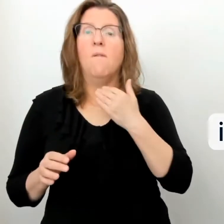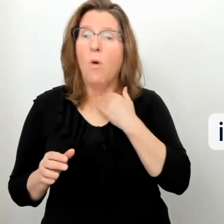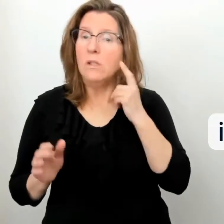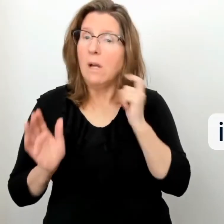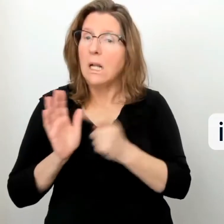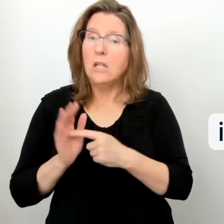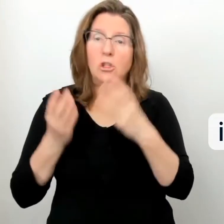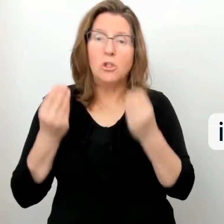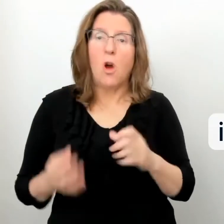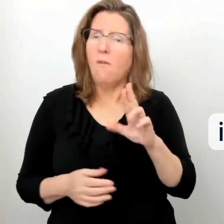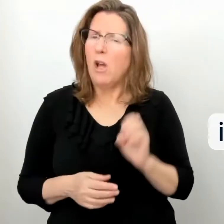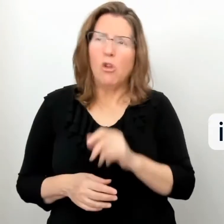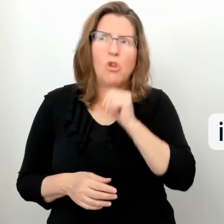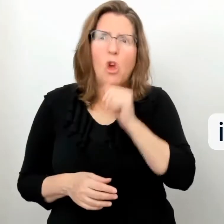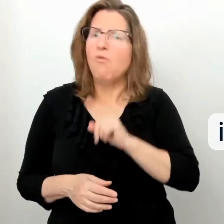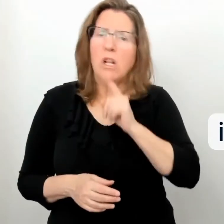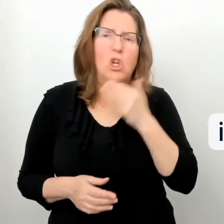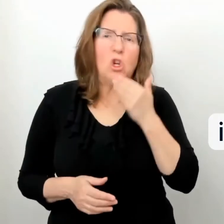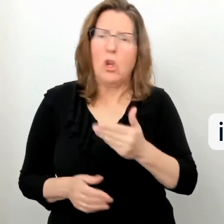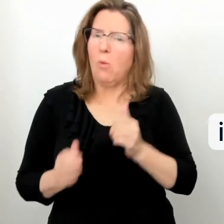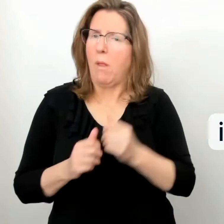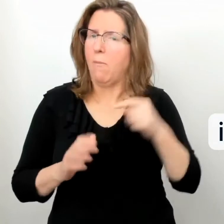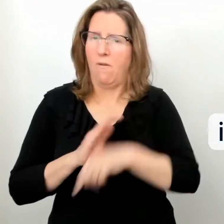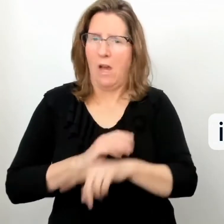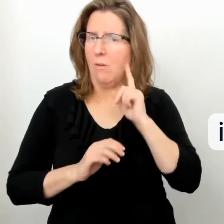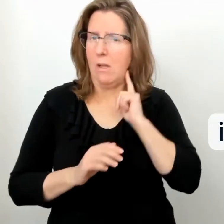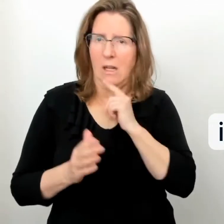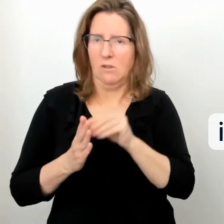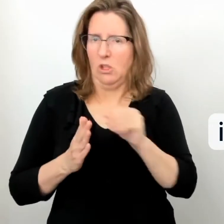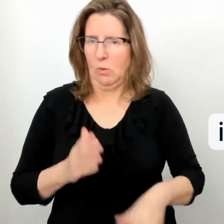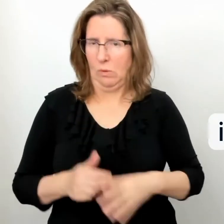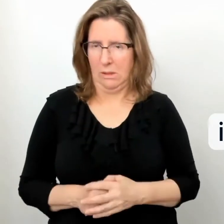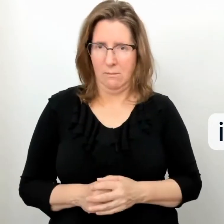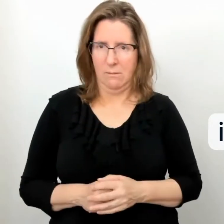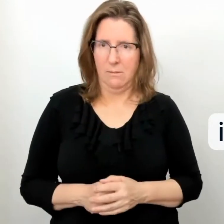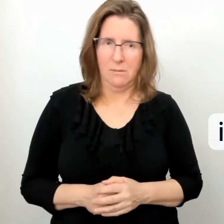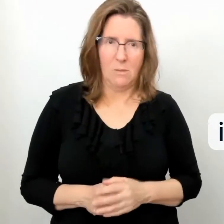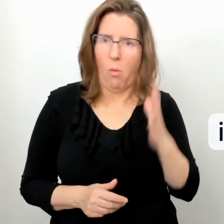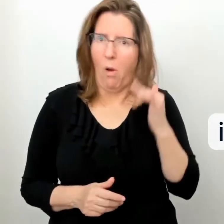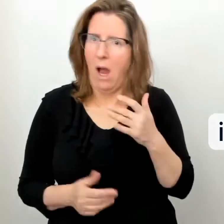It is not really a helpful technology for profoundly deaf students with unintelligible speech.